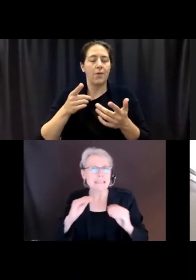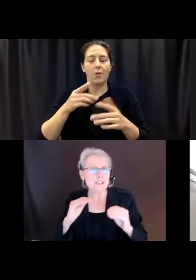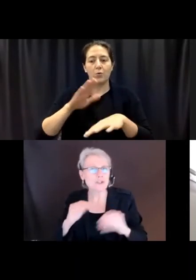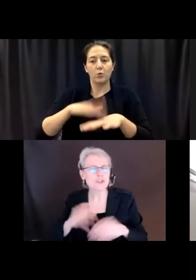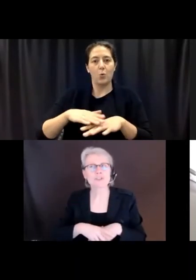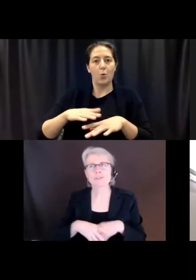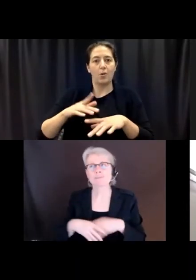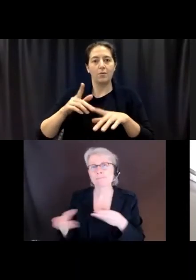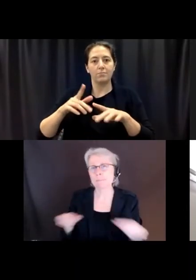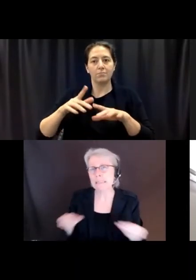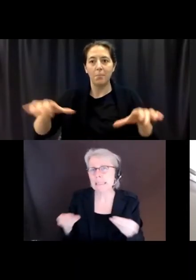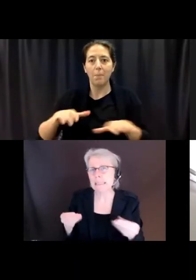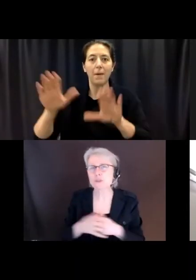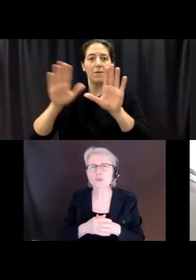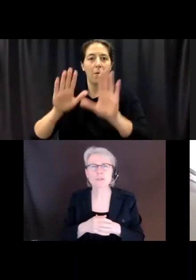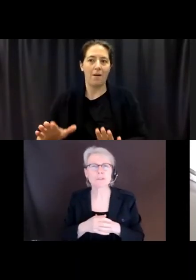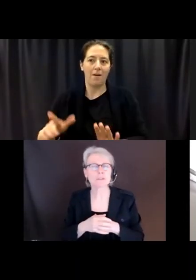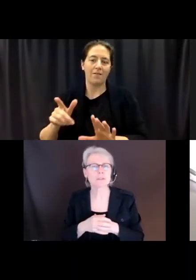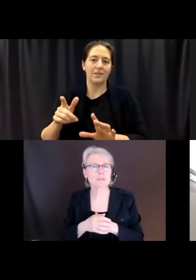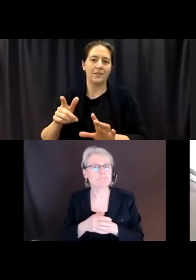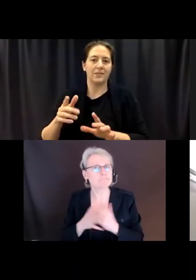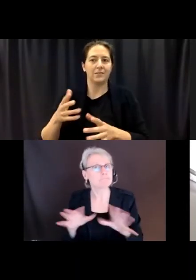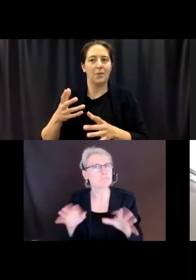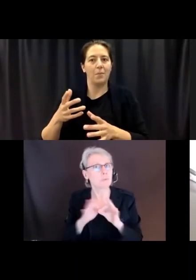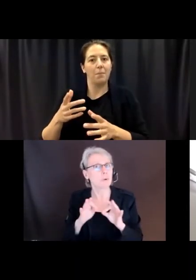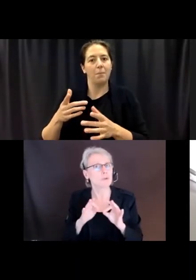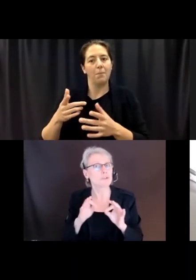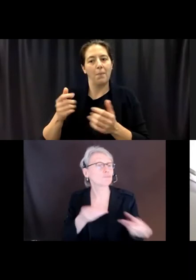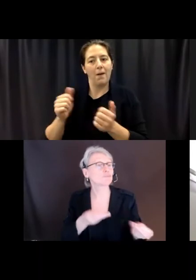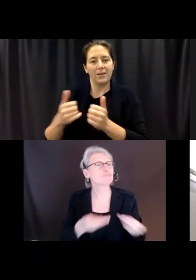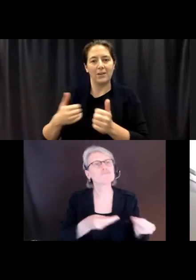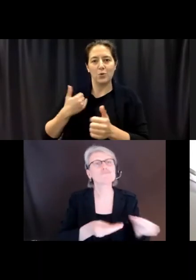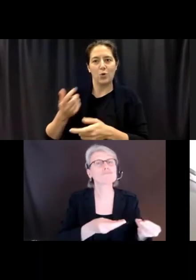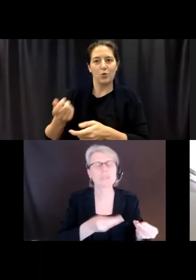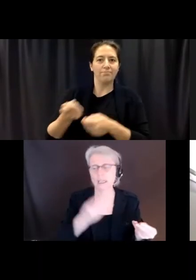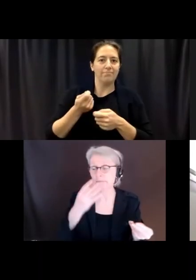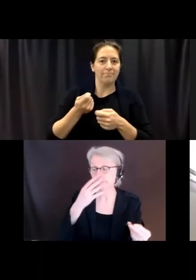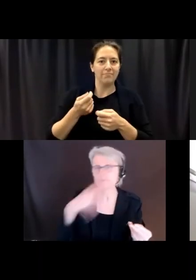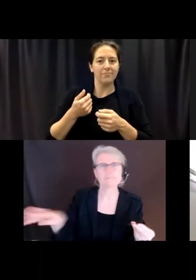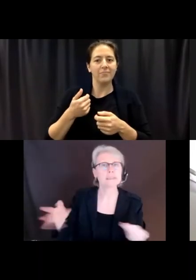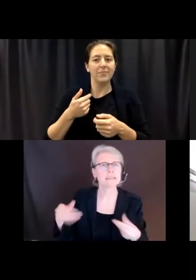NOW WE ARE CONNECTING TO THE YOUNGER GENERATION. IT WASN'T LIKE THAT BEFORE. THIS IS PART OF